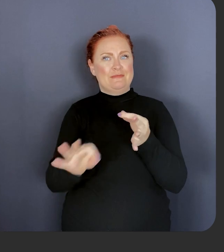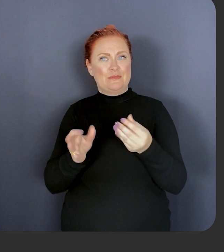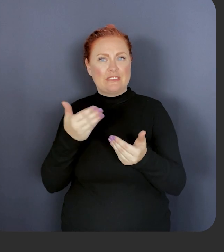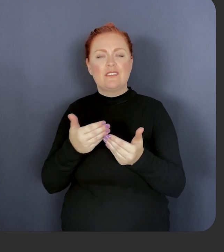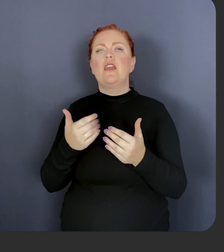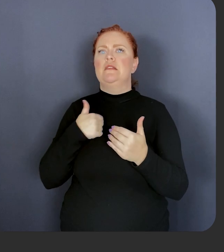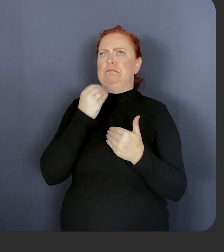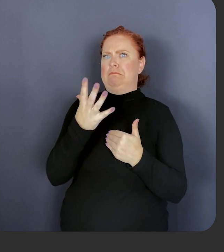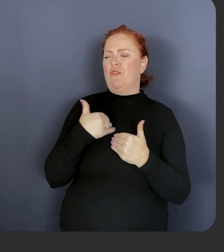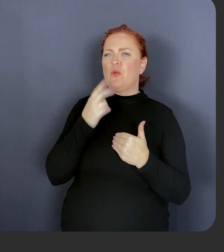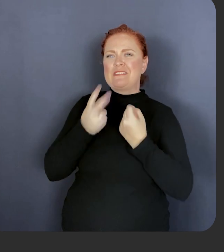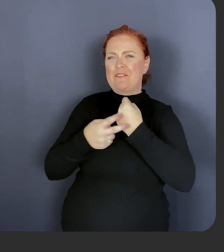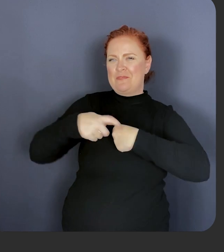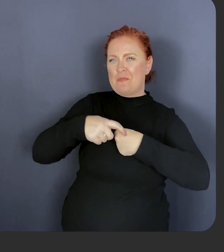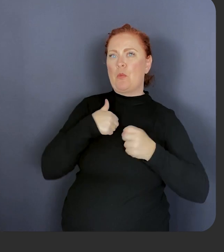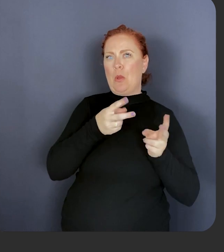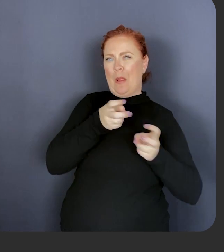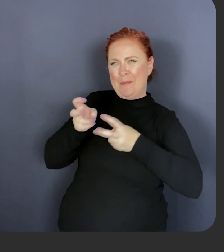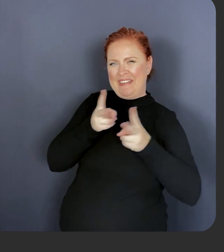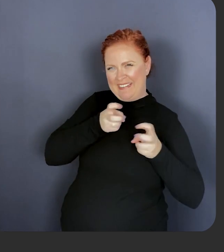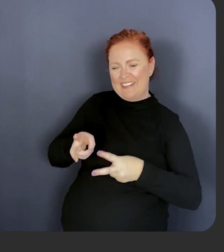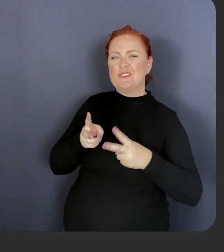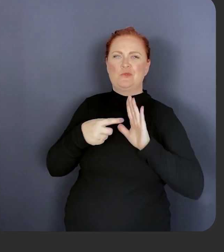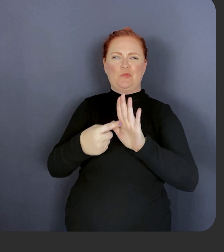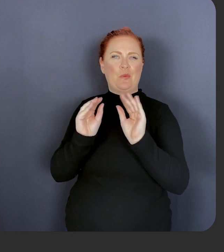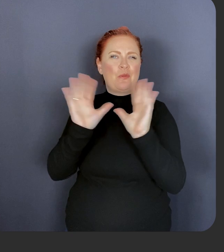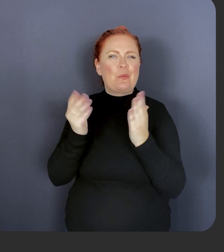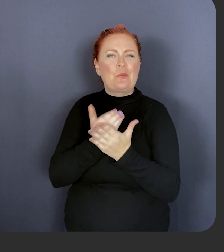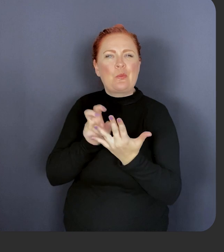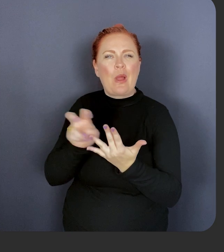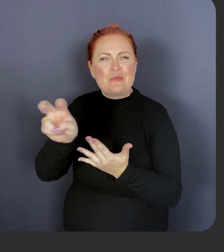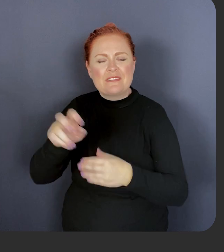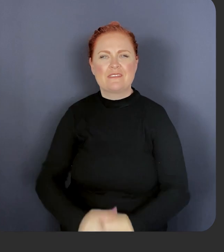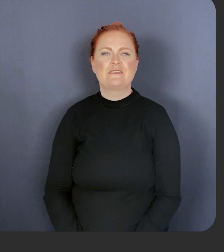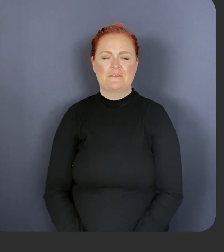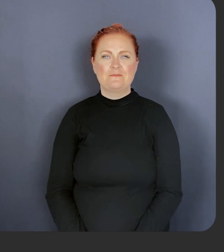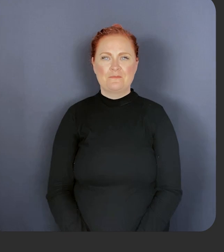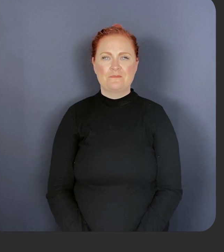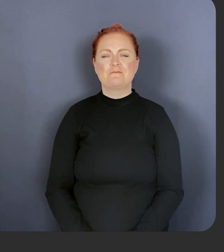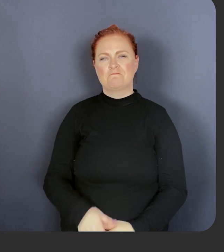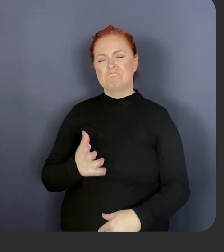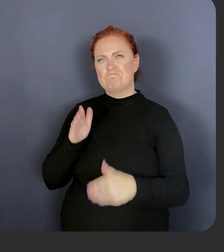I'm going to copy and paste this code to define my new routes and replace it here.